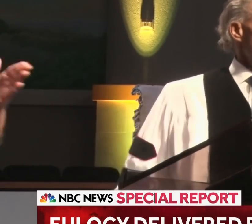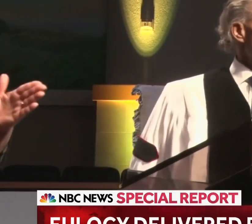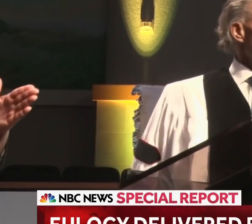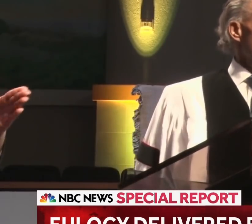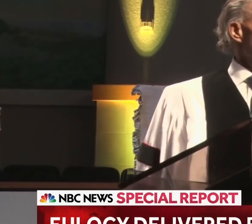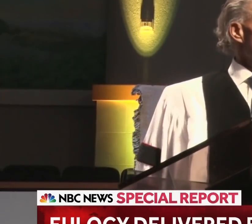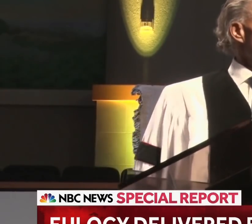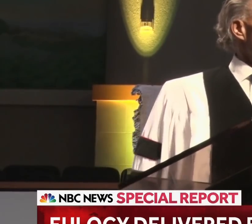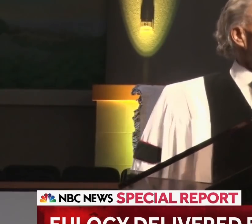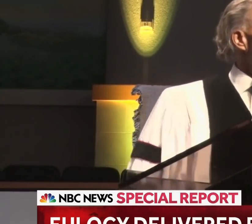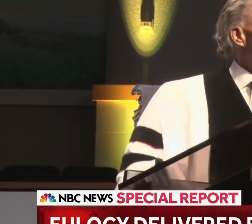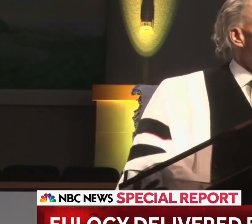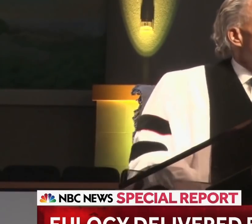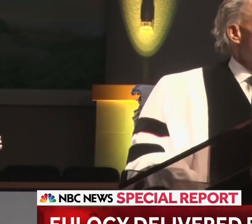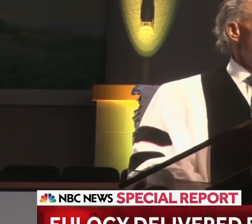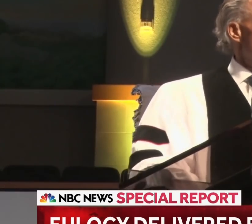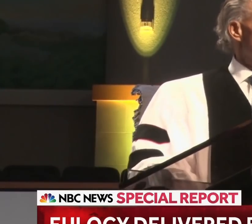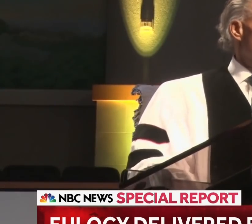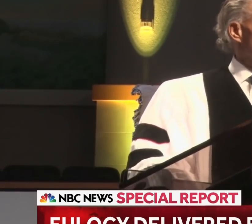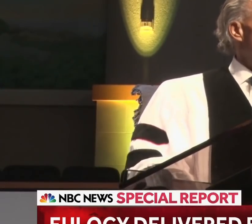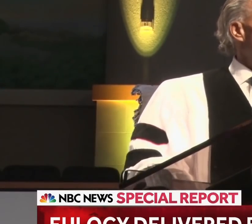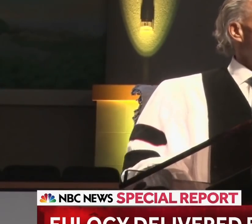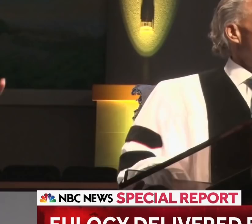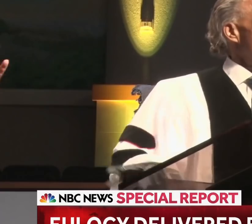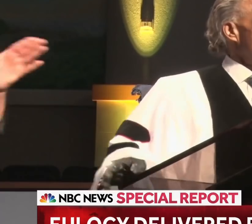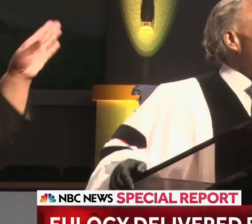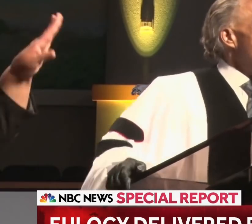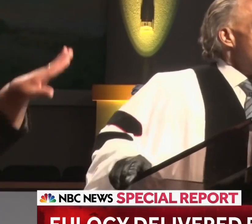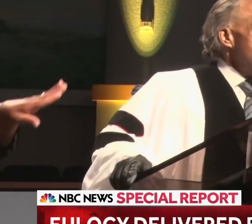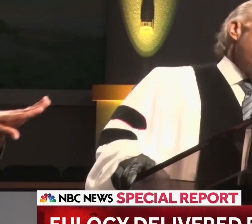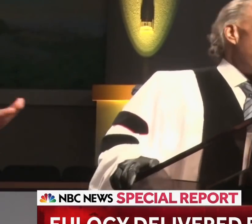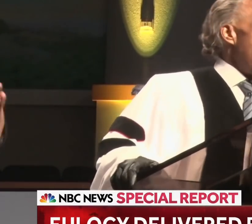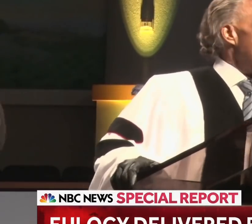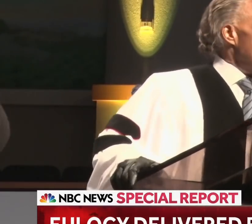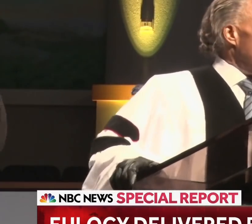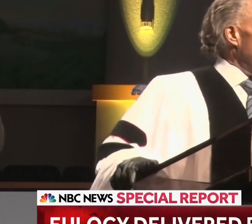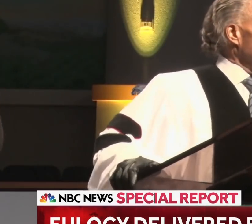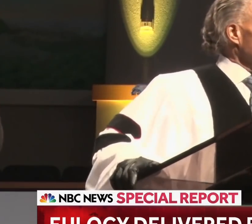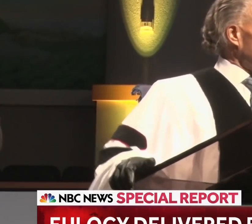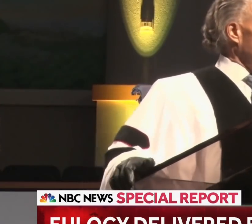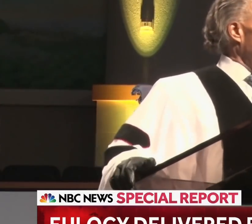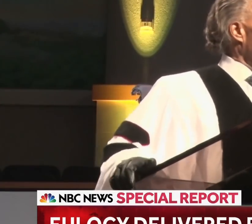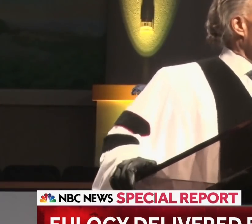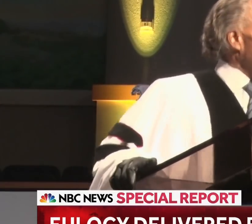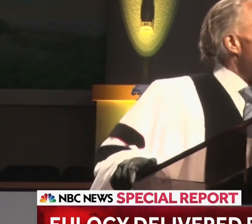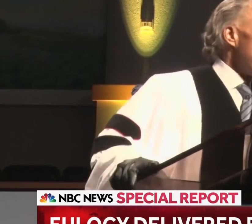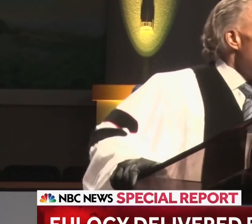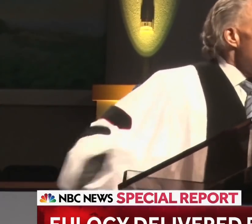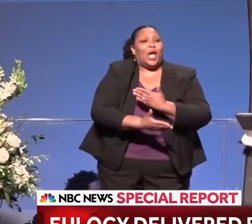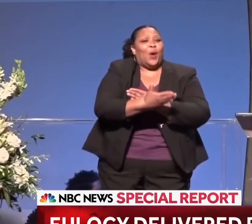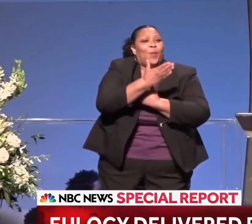HE’S MY SHIELD. HE